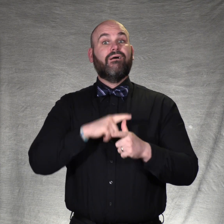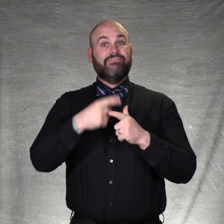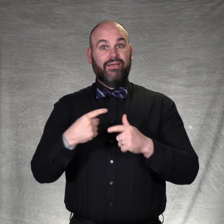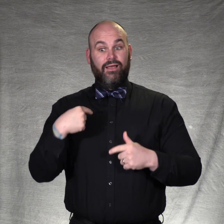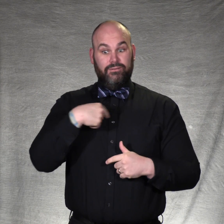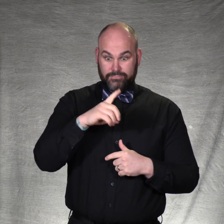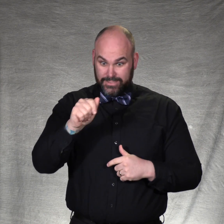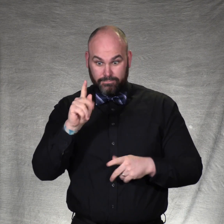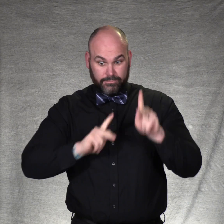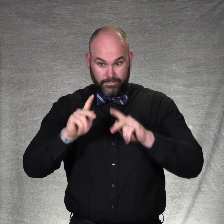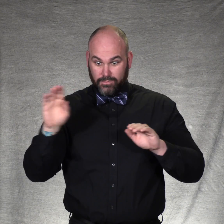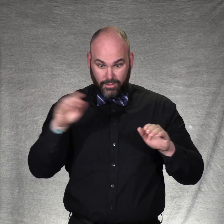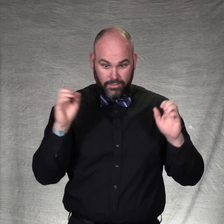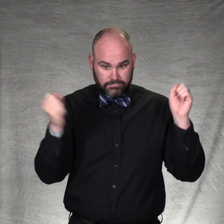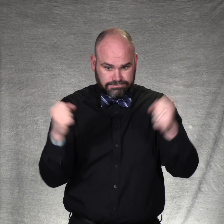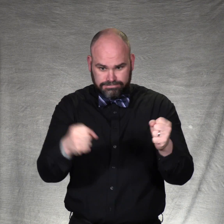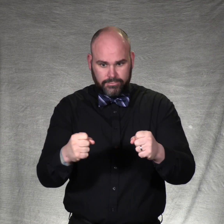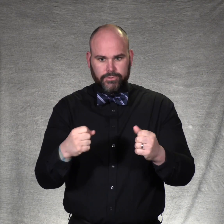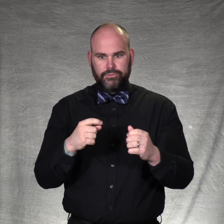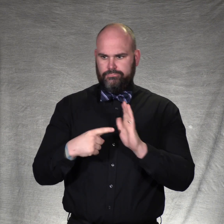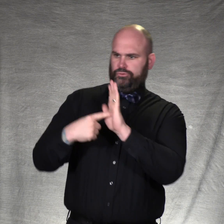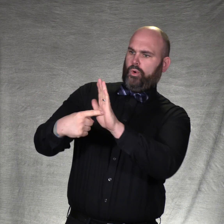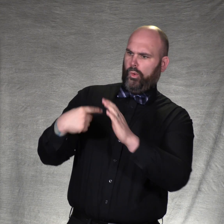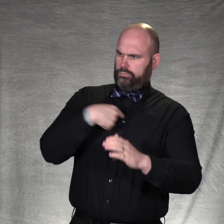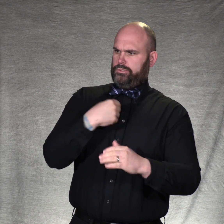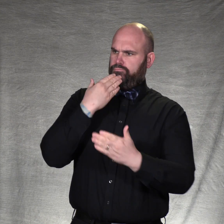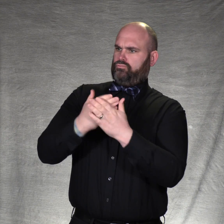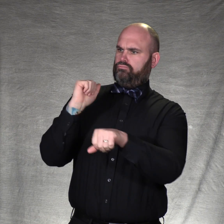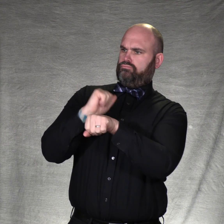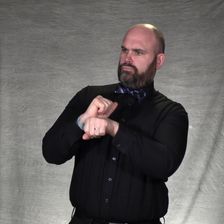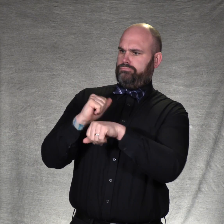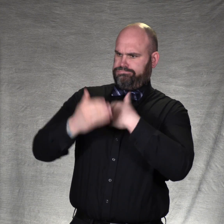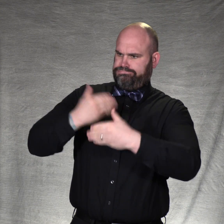This would give new employees a chance to prove themselves